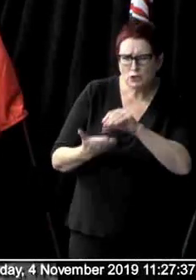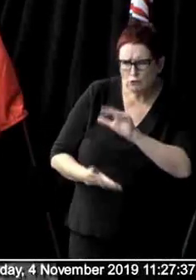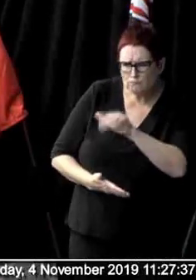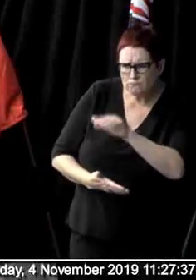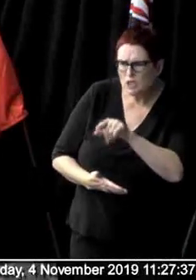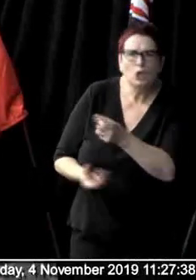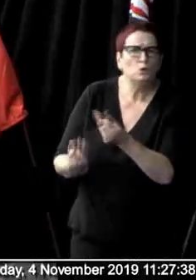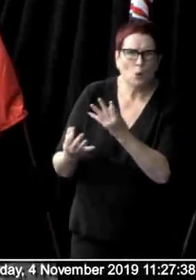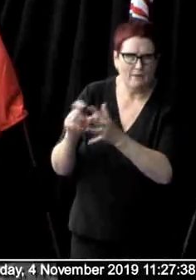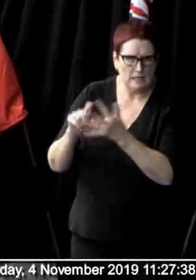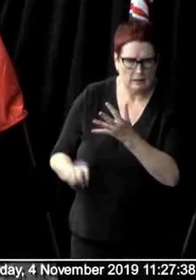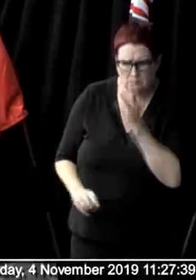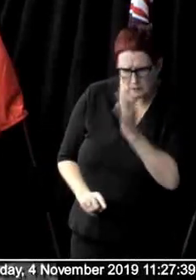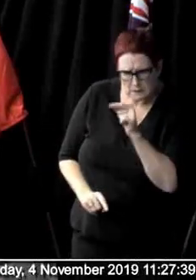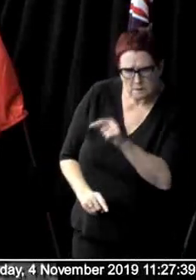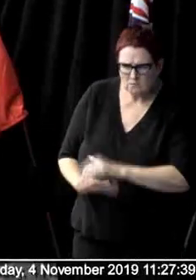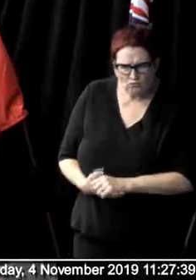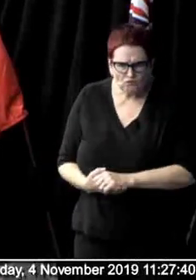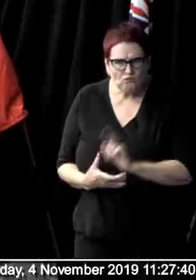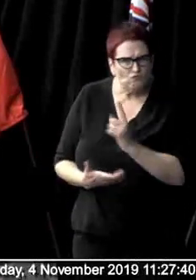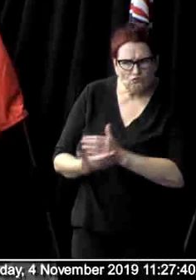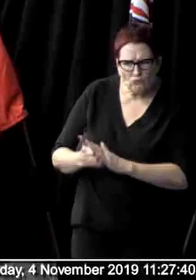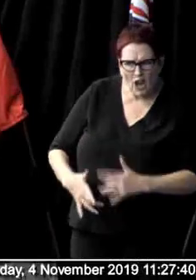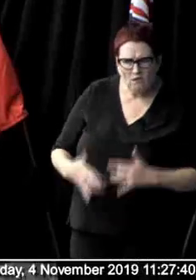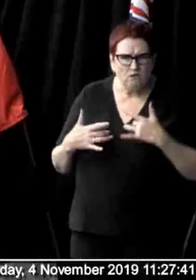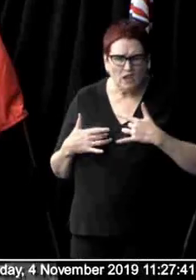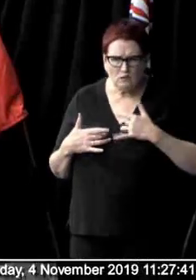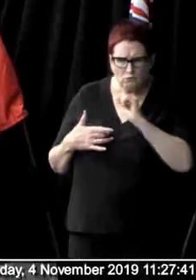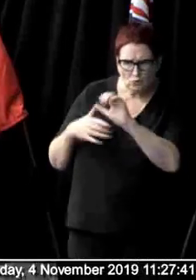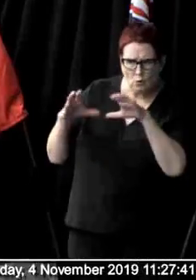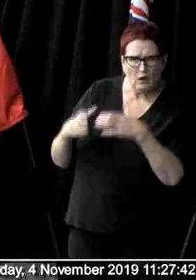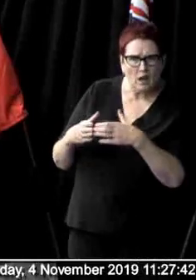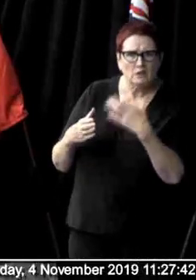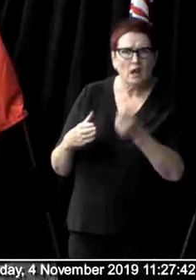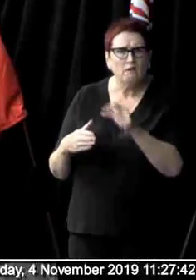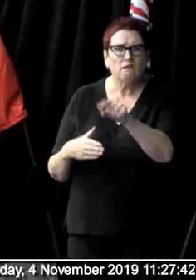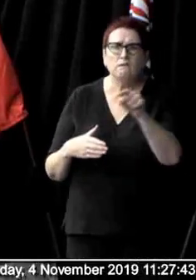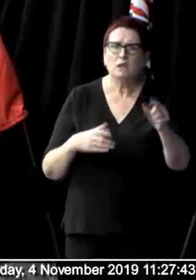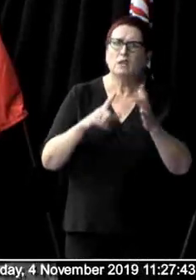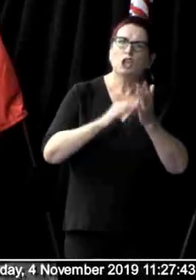a disability, what it was like to be in a class with – let’s call him John –